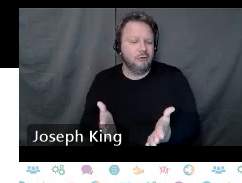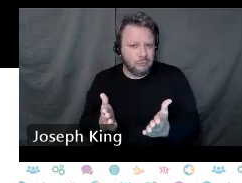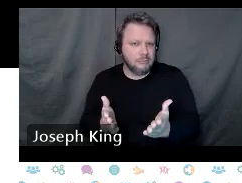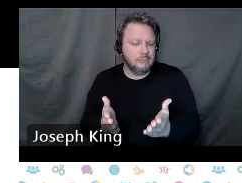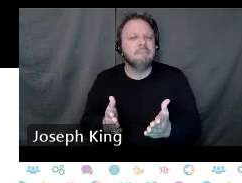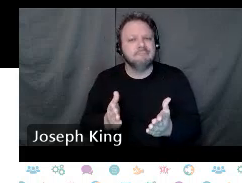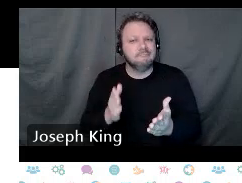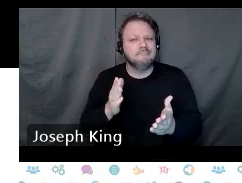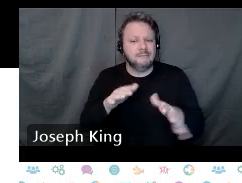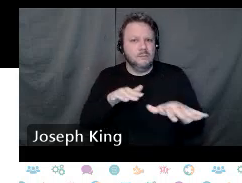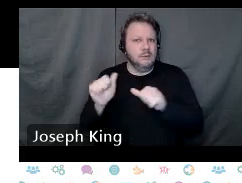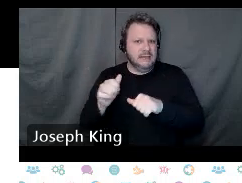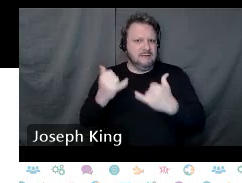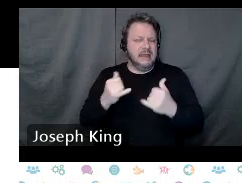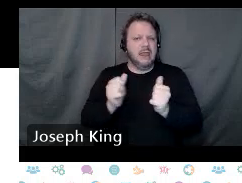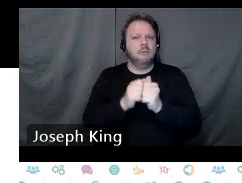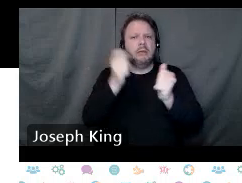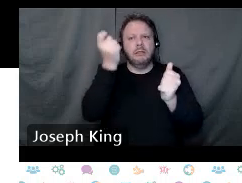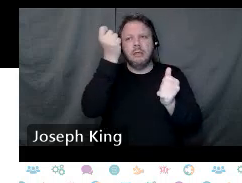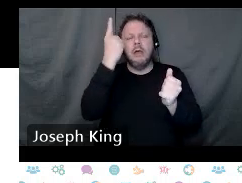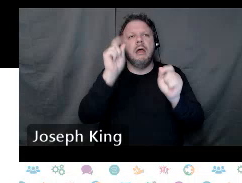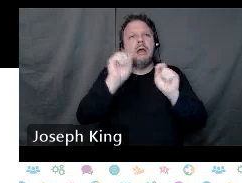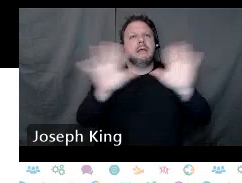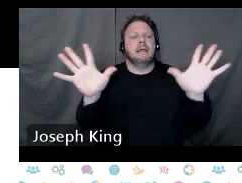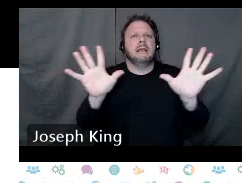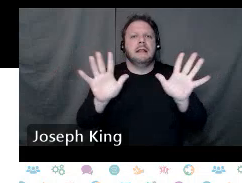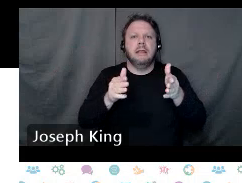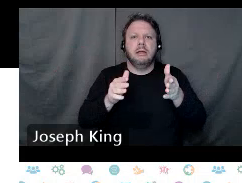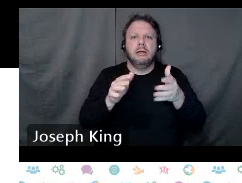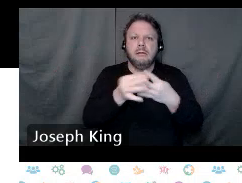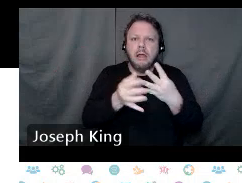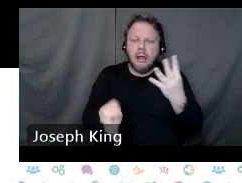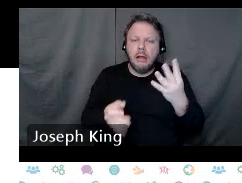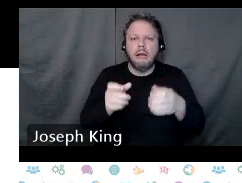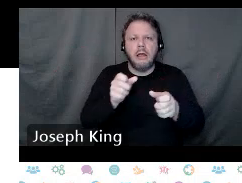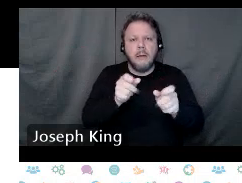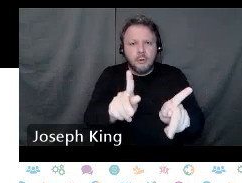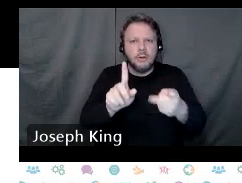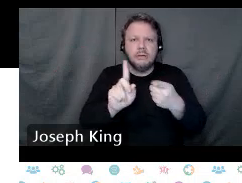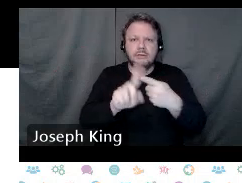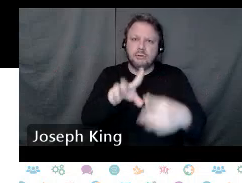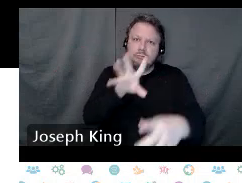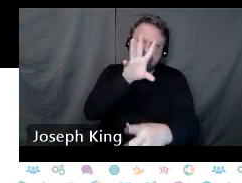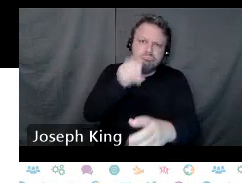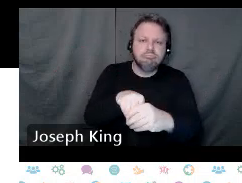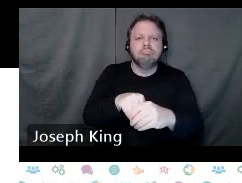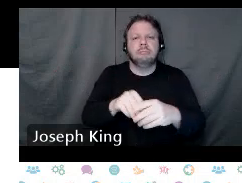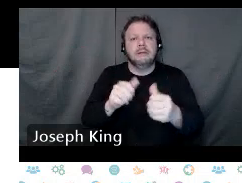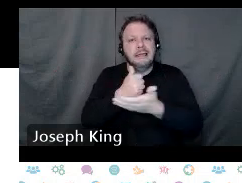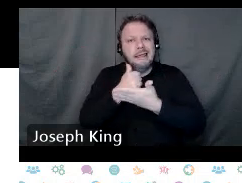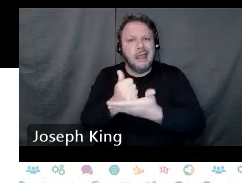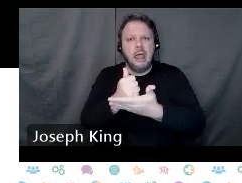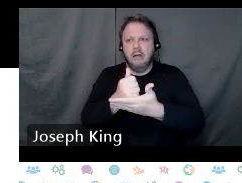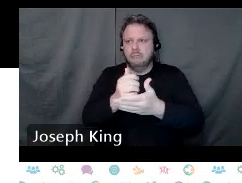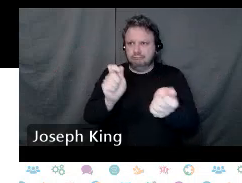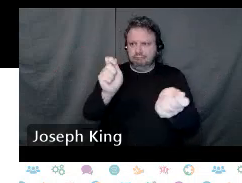You will leave today with clear ways to get involved. Stay engaged. And help shape what comes next. Next.